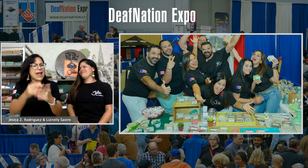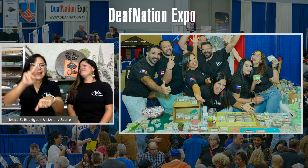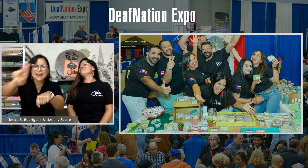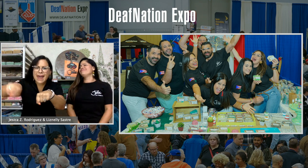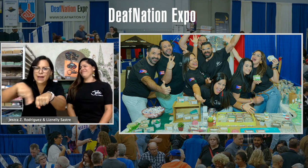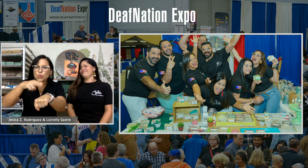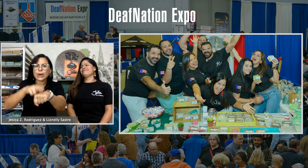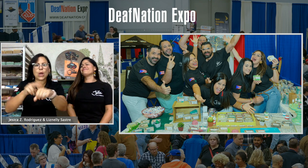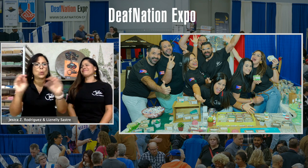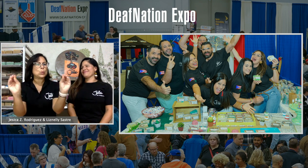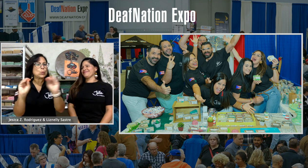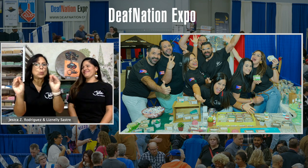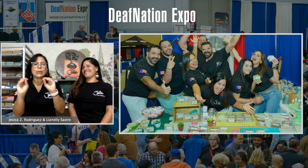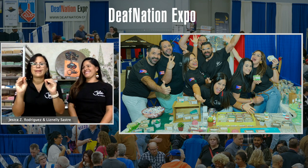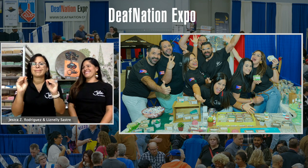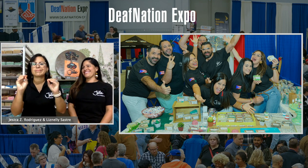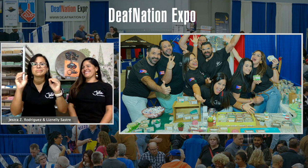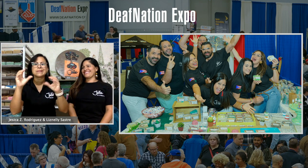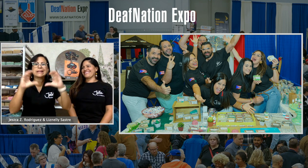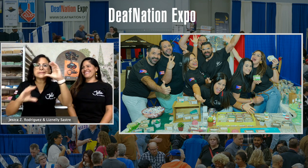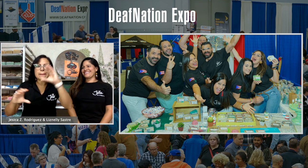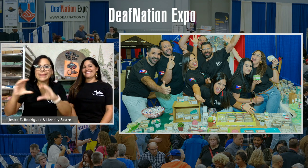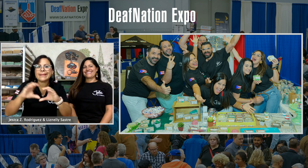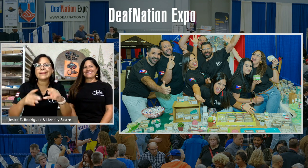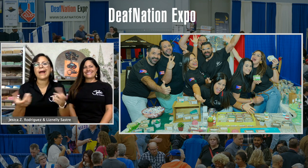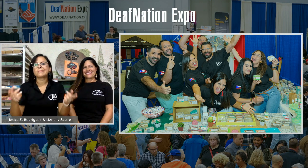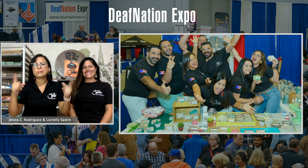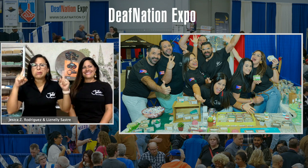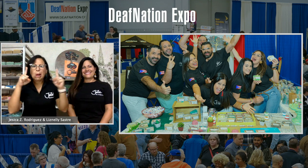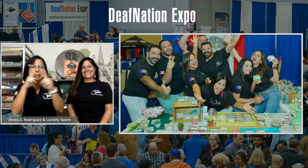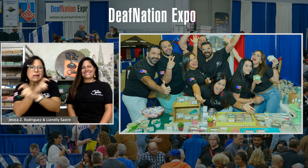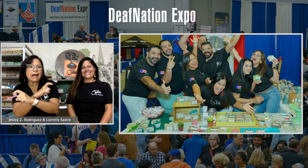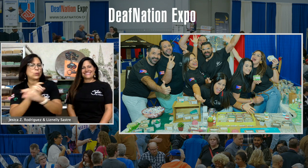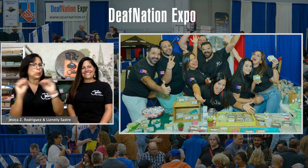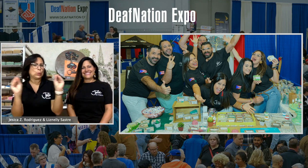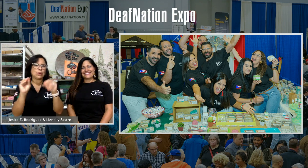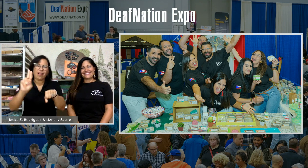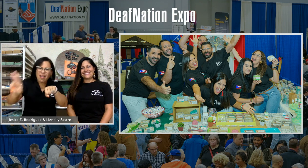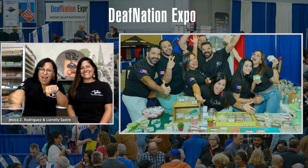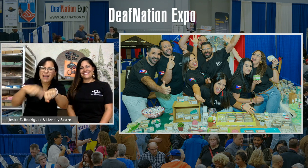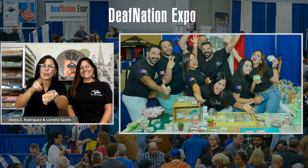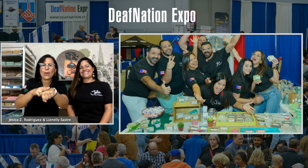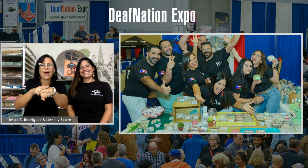All natural. No chemicals or complications.